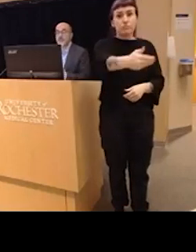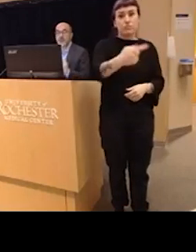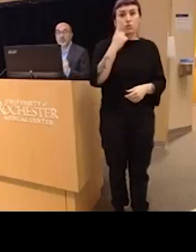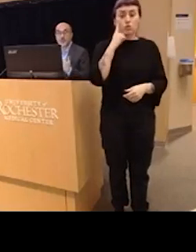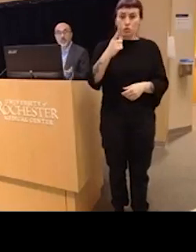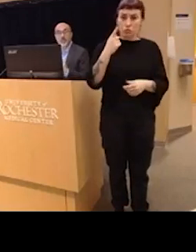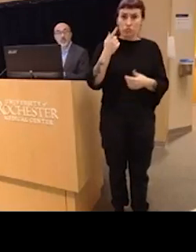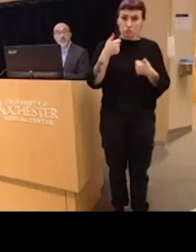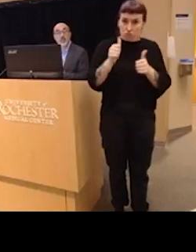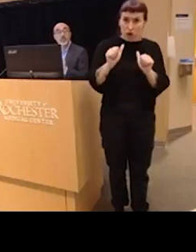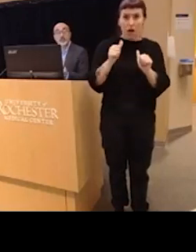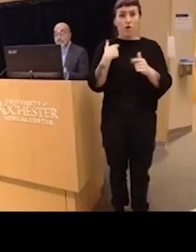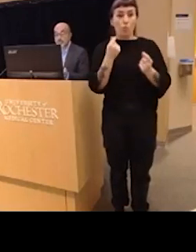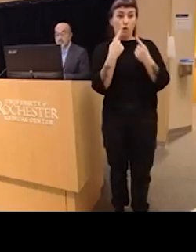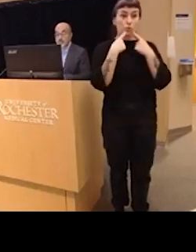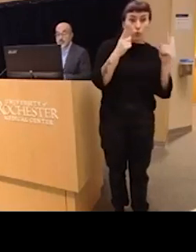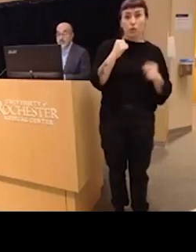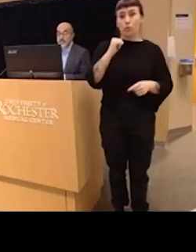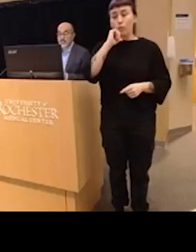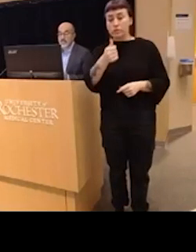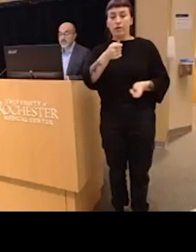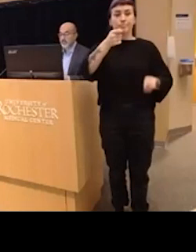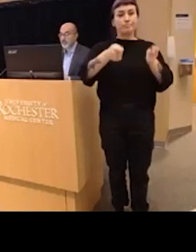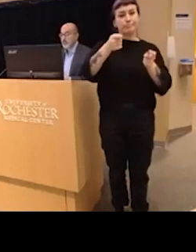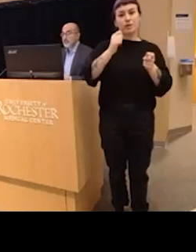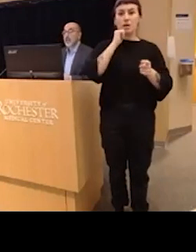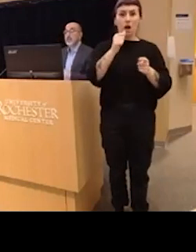figure out what's working and not working and make adjustments it's not a static thing so how do we